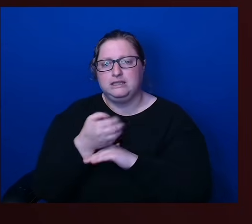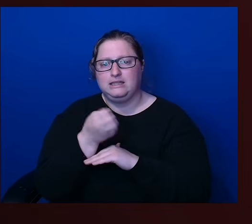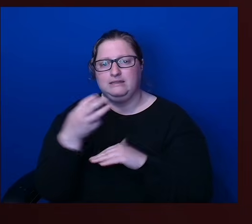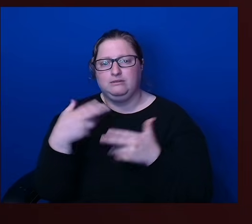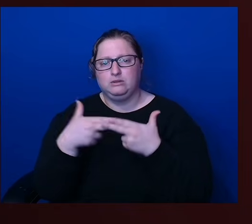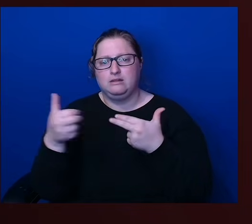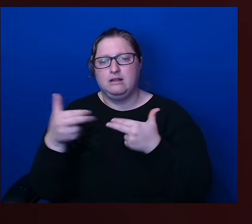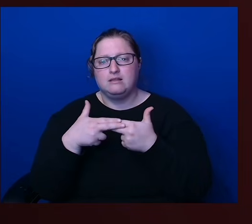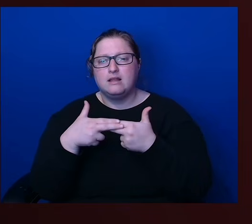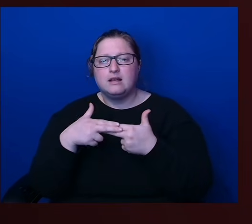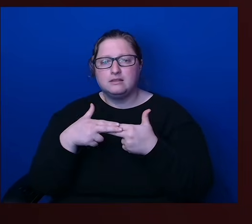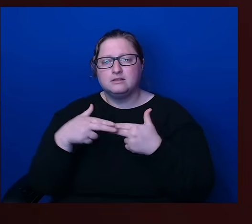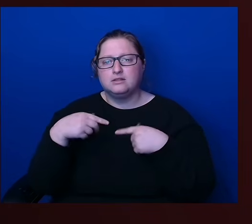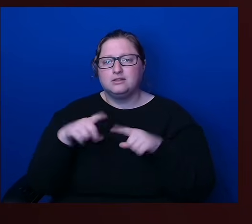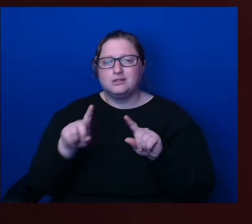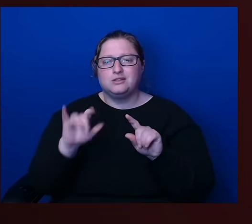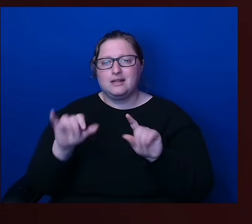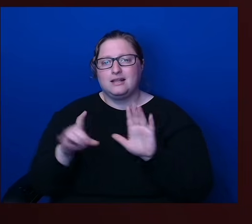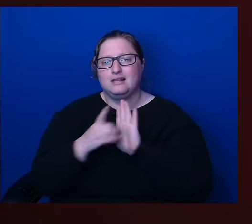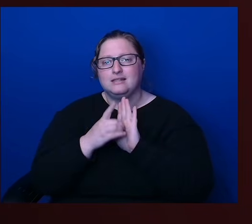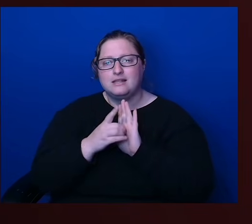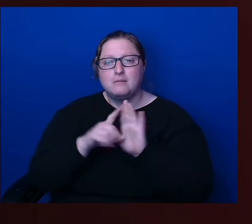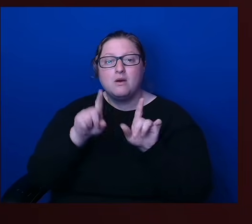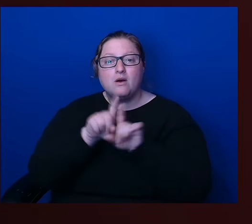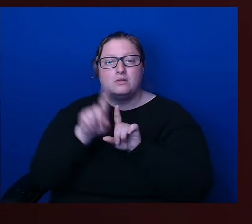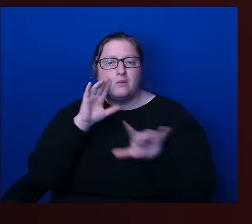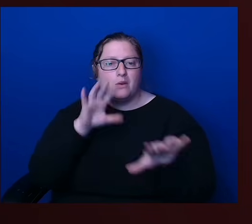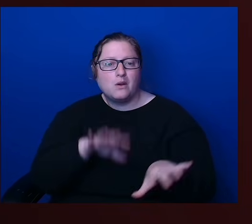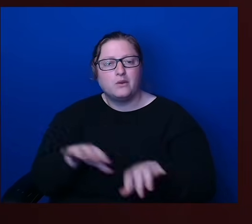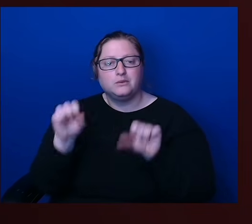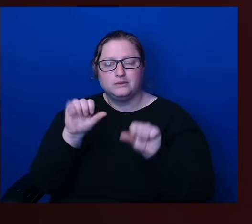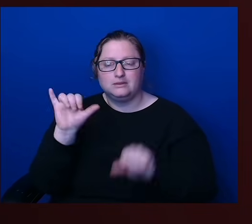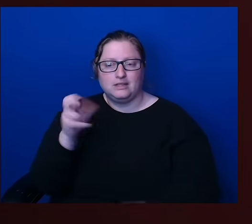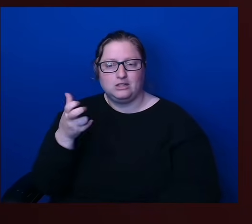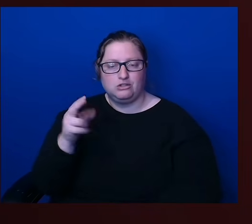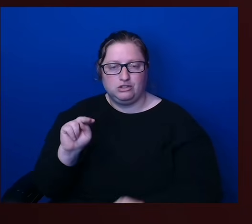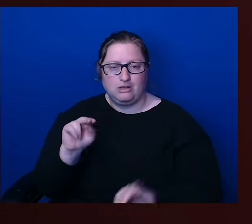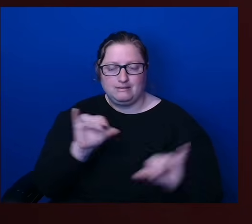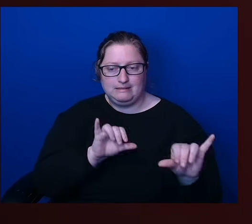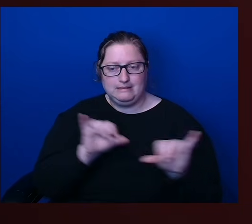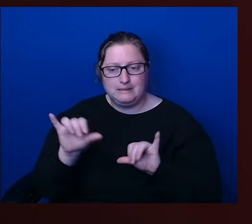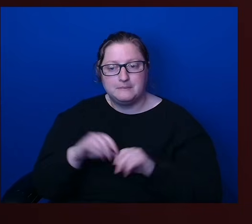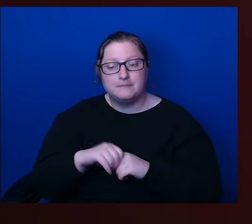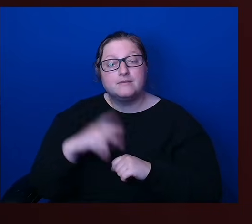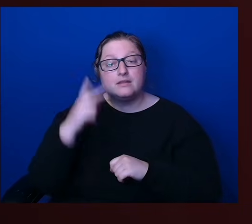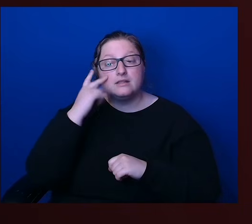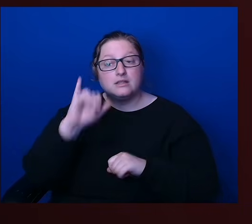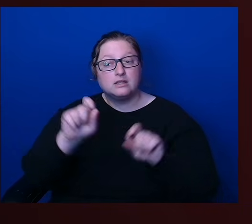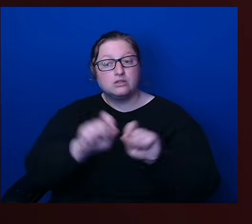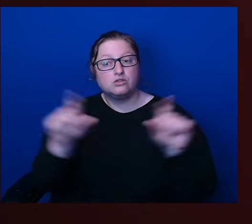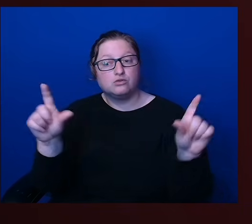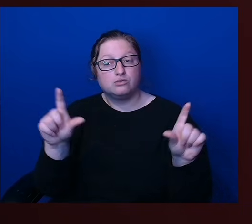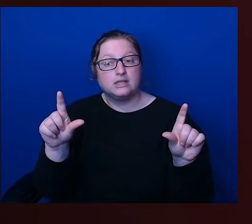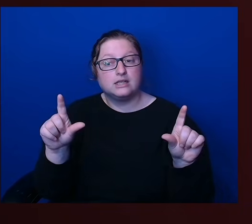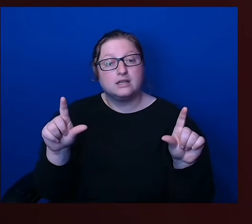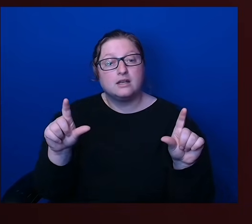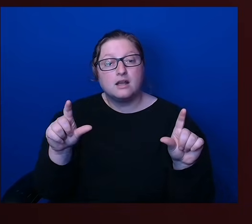also hosted in Aspire like John showed, but you'll see here on the screen that I've got my MCP mini server.